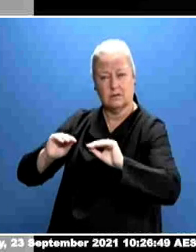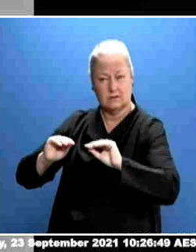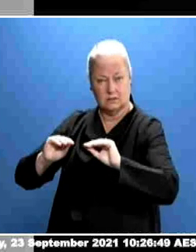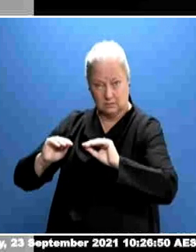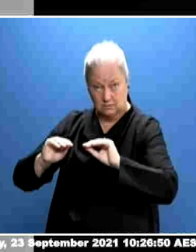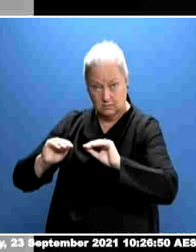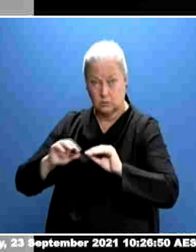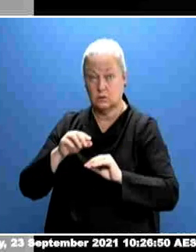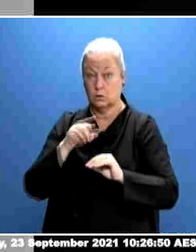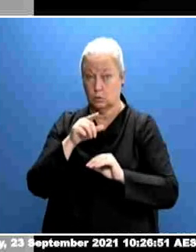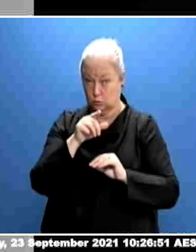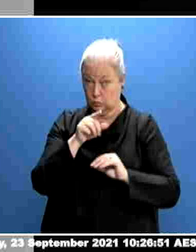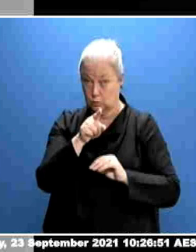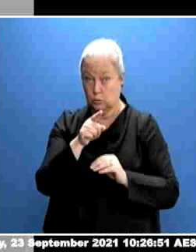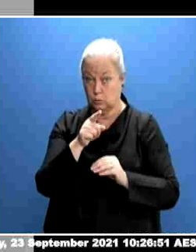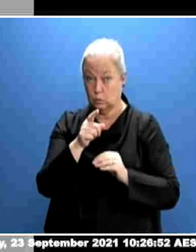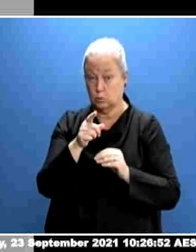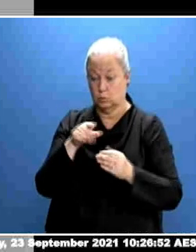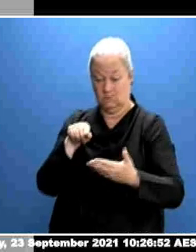Is that what we're talking about here; that one of the purposes